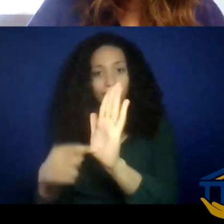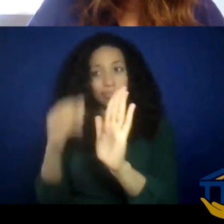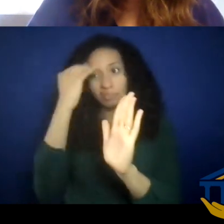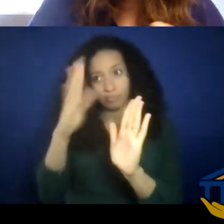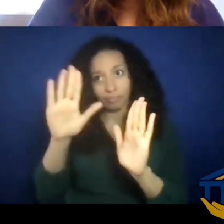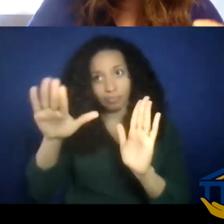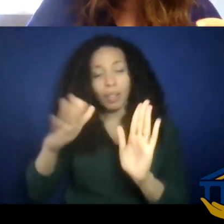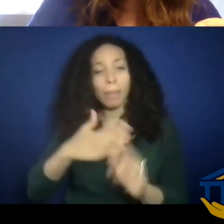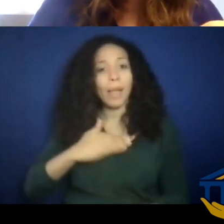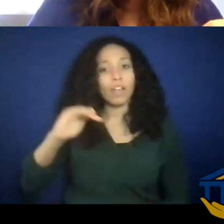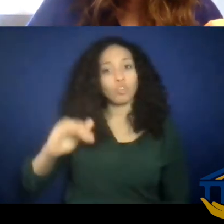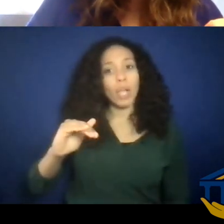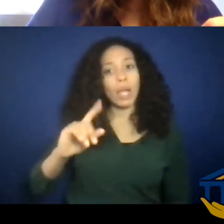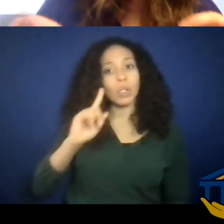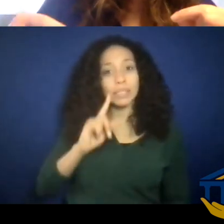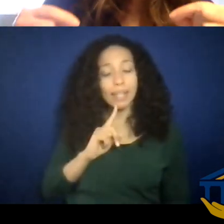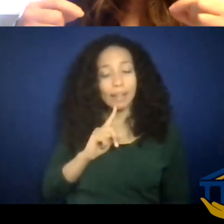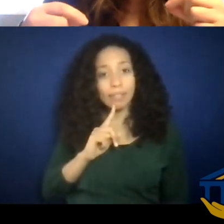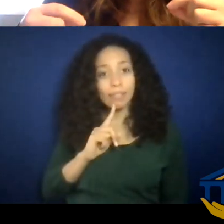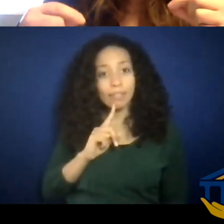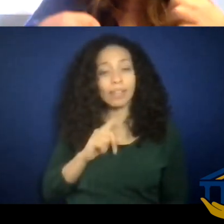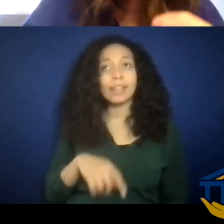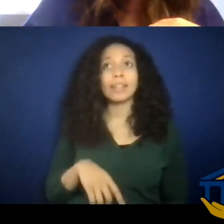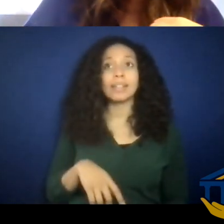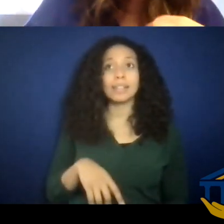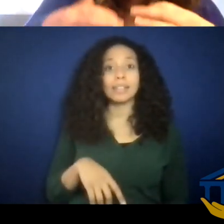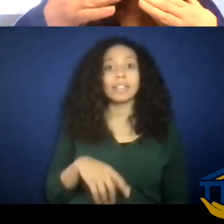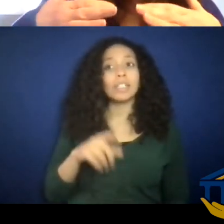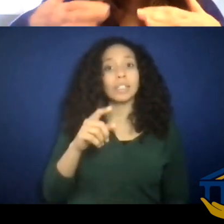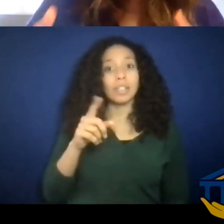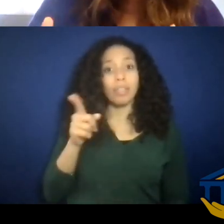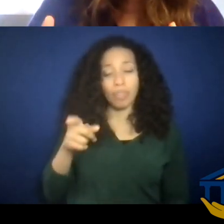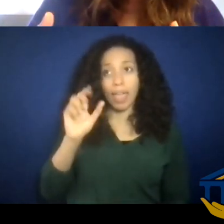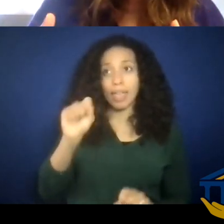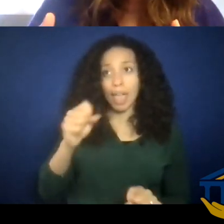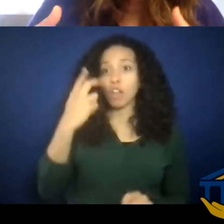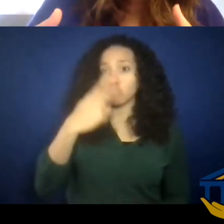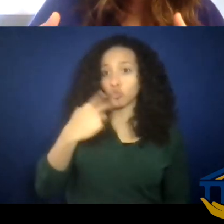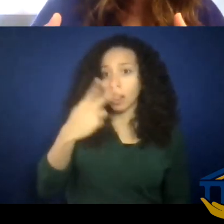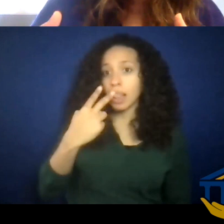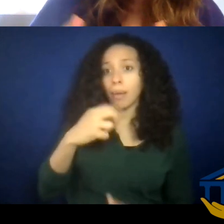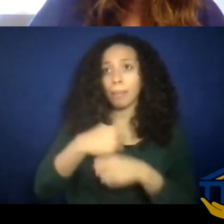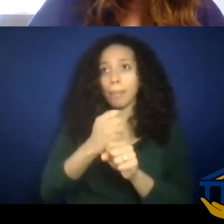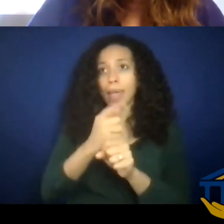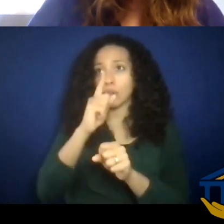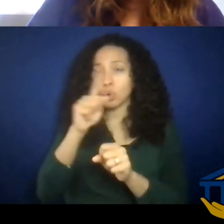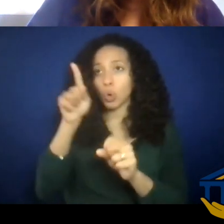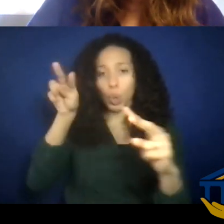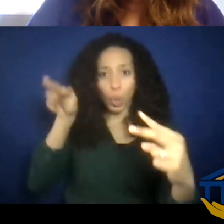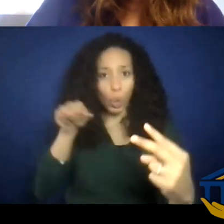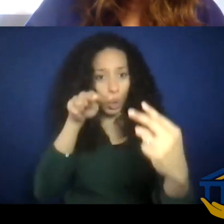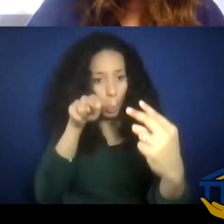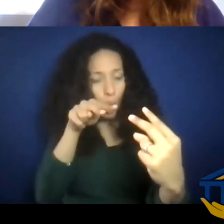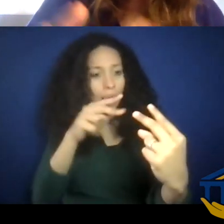They need to … they will read your lips so make sure you're speaking right to them and or any of